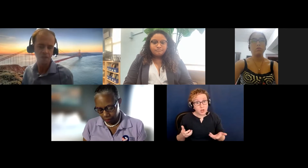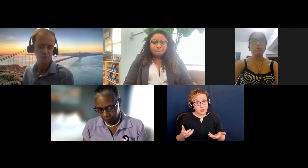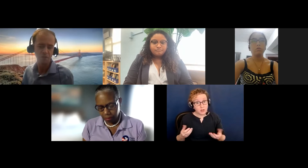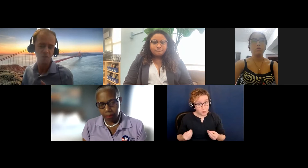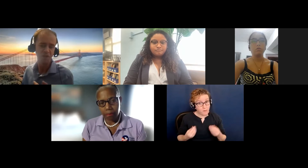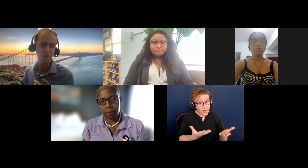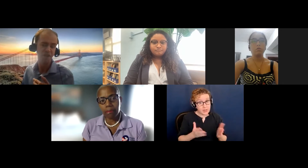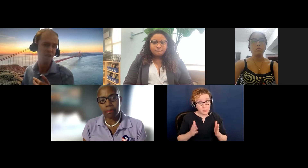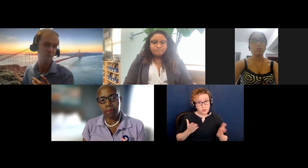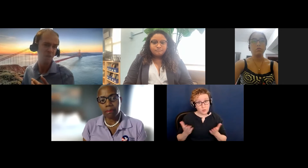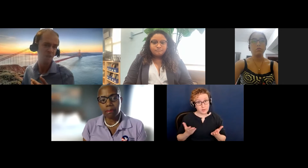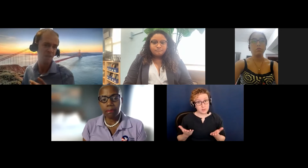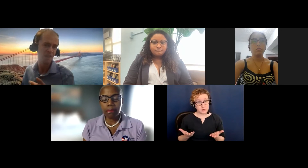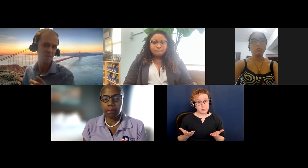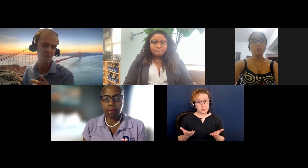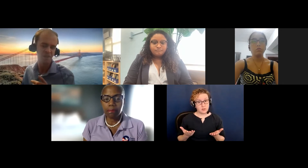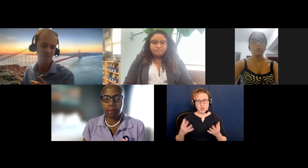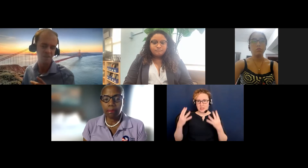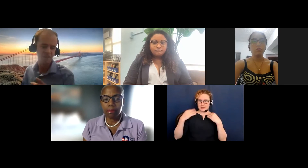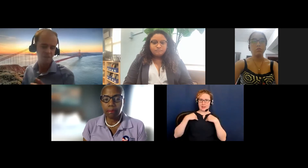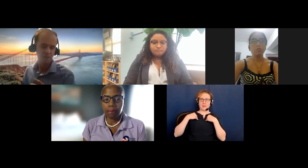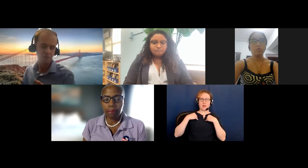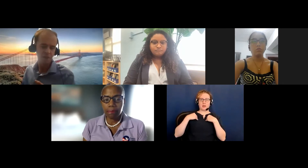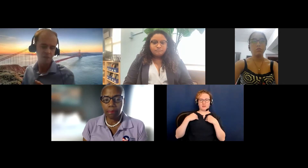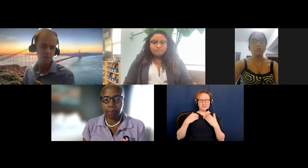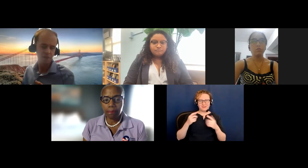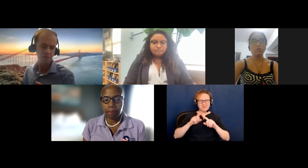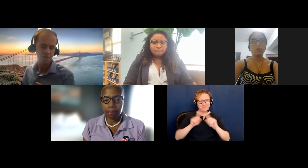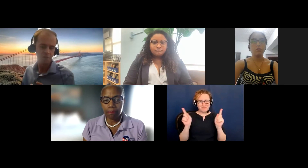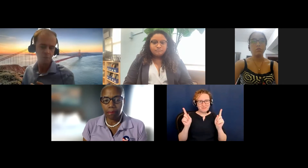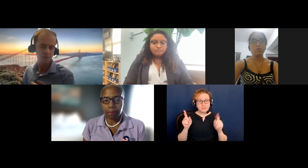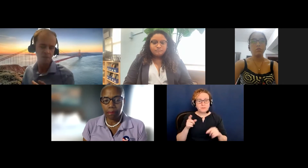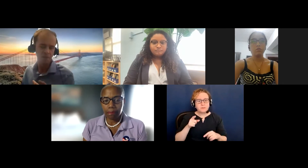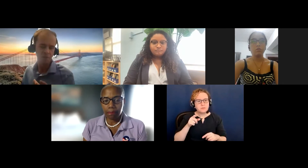when you were volunteering about how you had to negotiate your way into